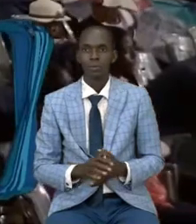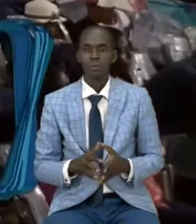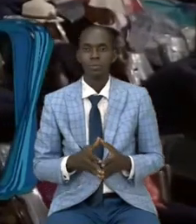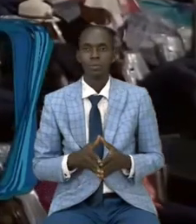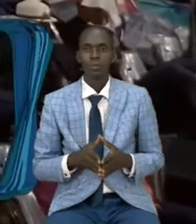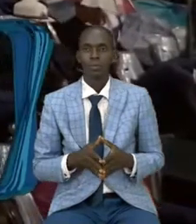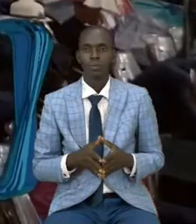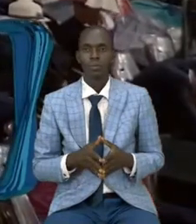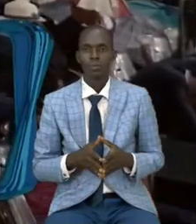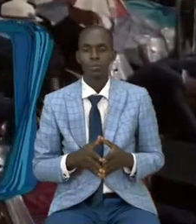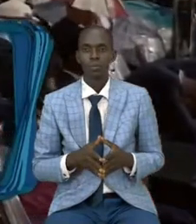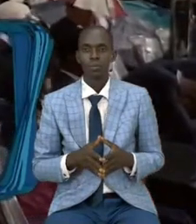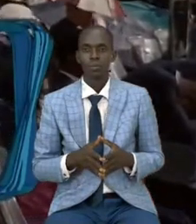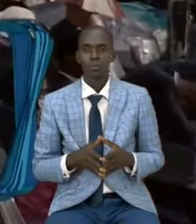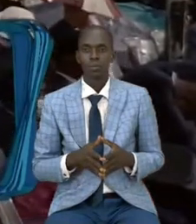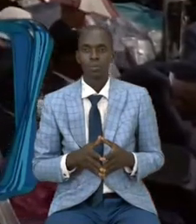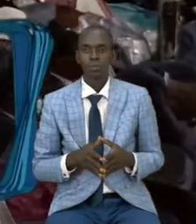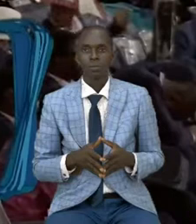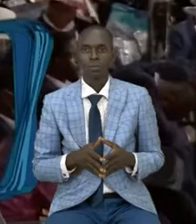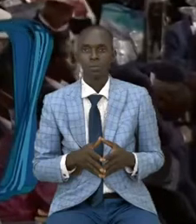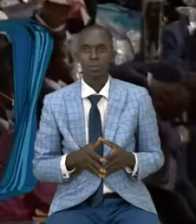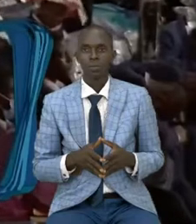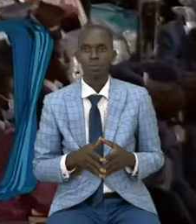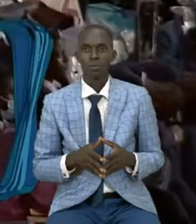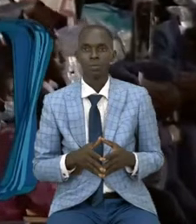those are these fronts also they have covered the area move to the next section